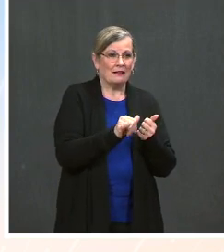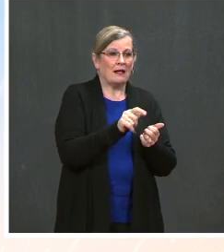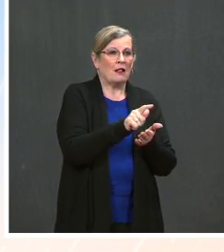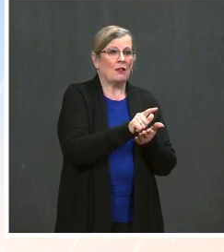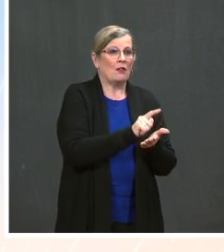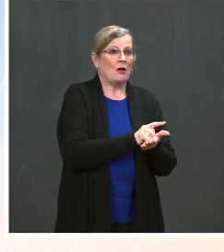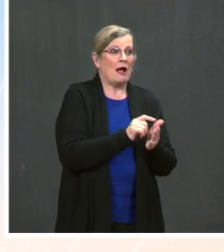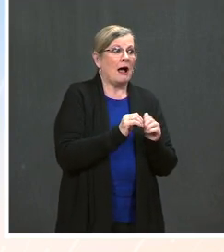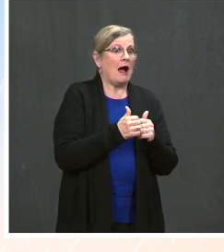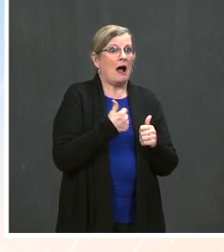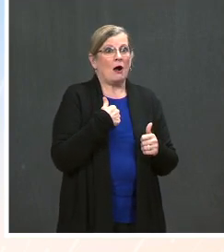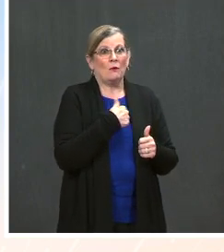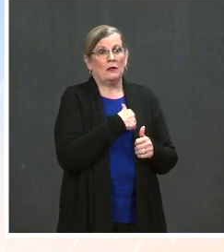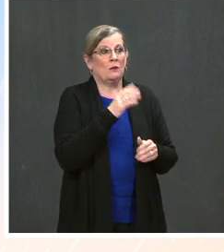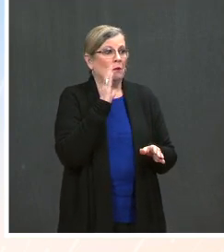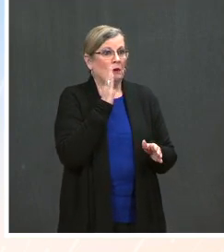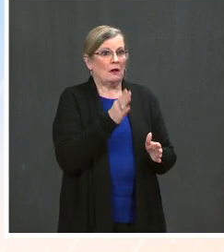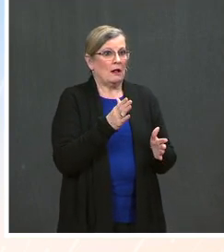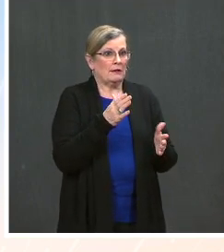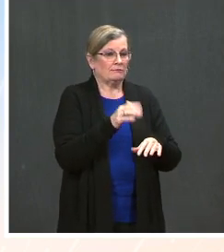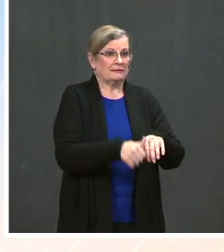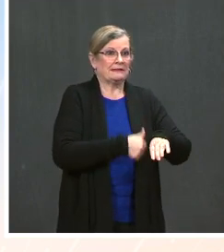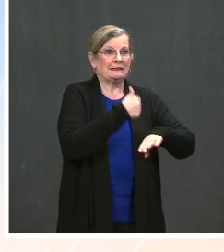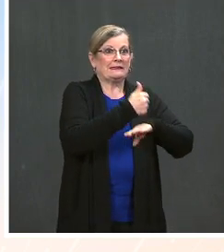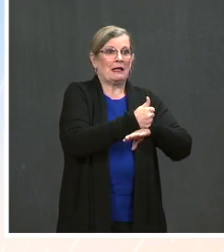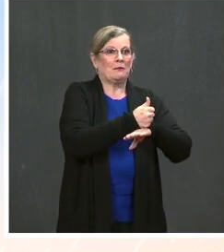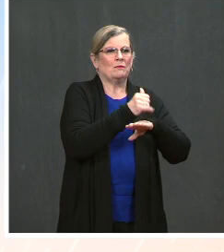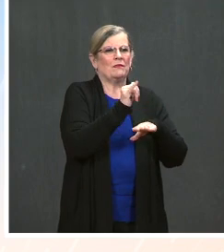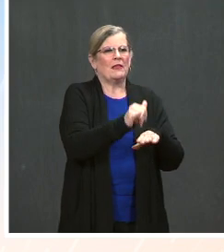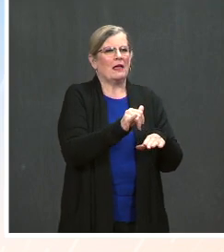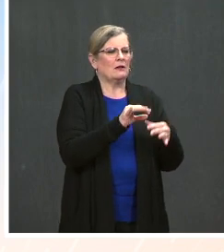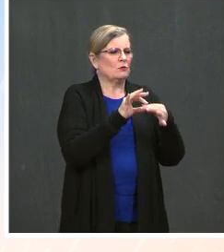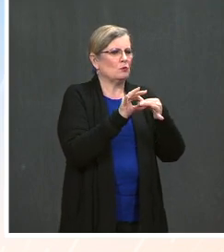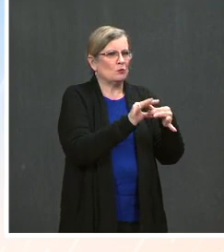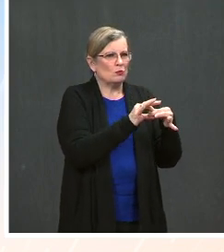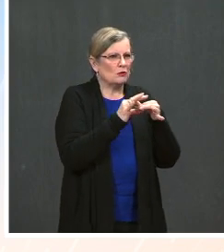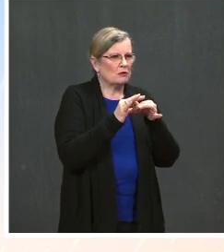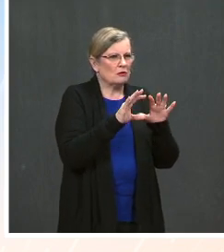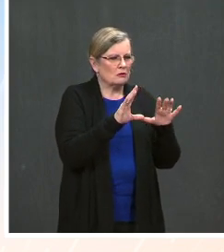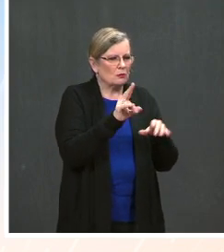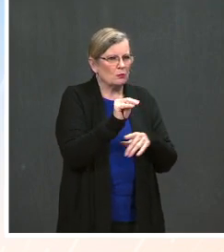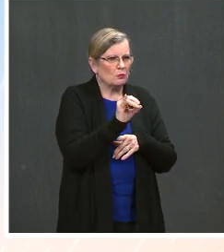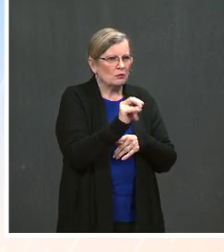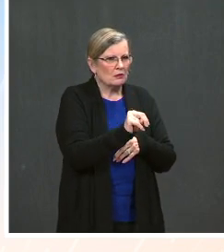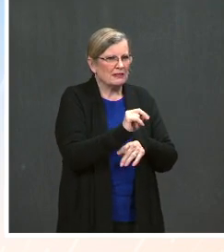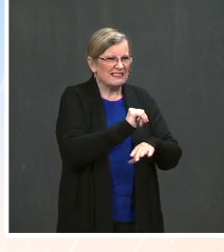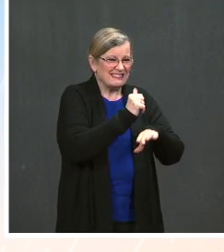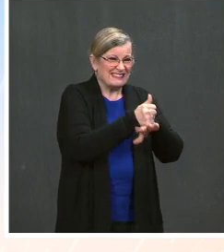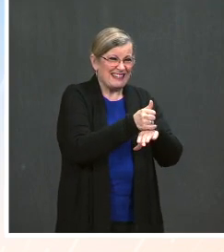or union apprenticeships and other places. How can we make sure that those investments are targeted? So those are all things that we can collectively do.